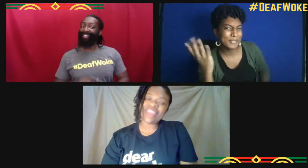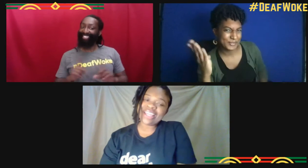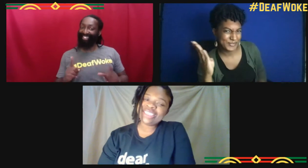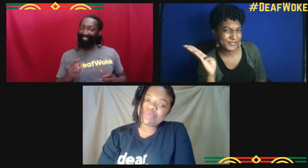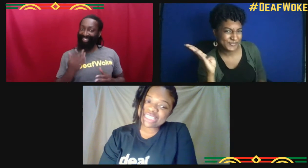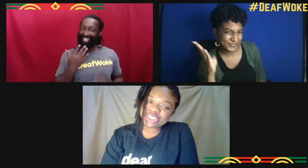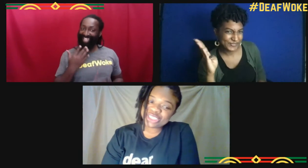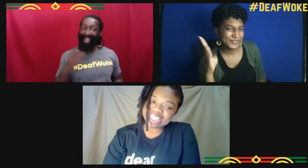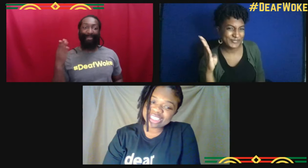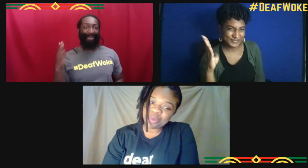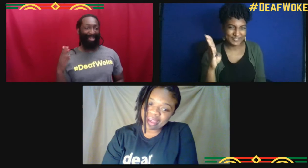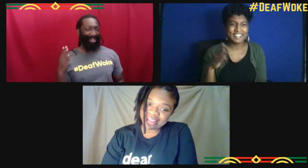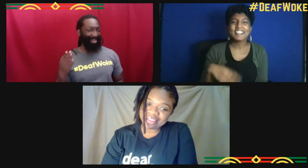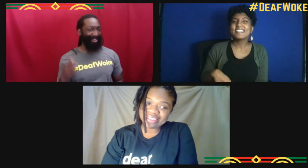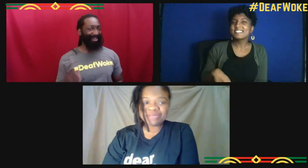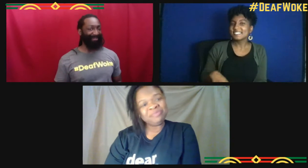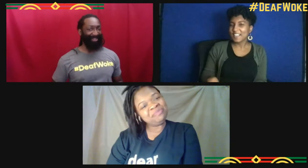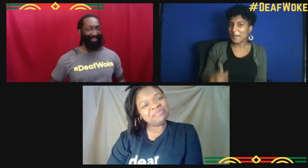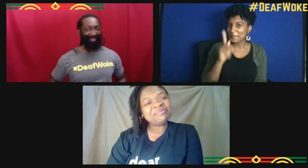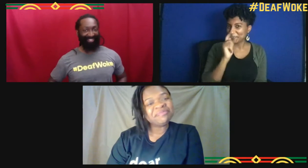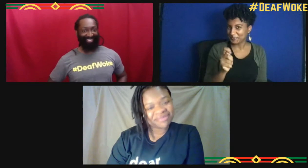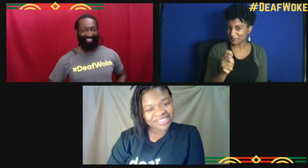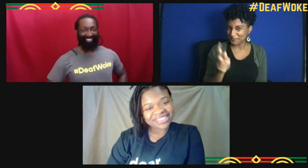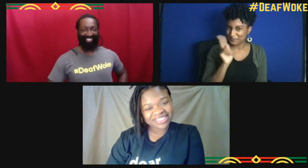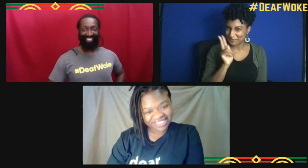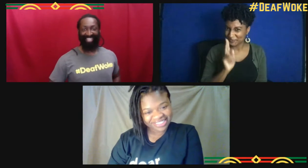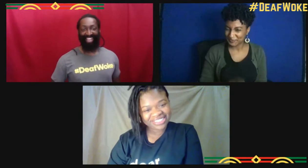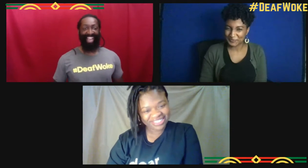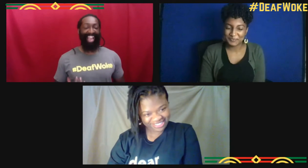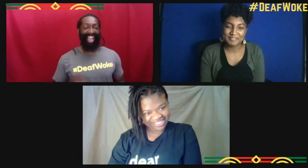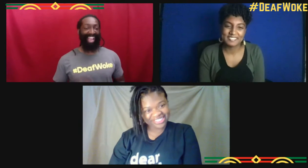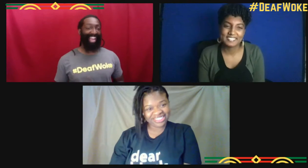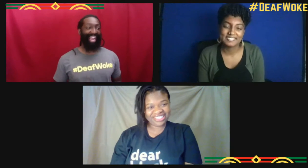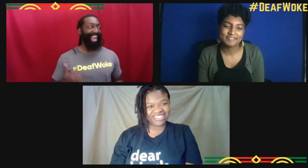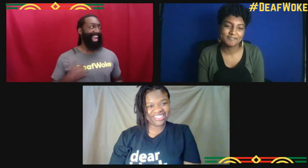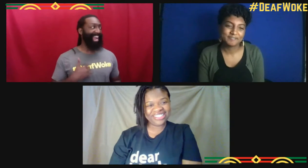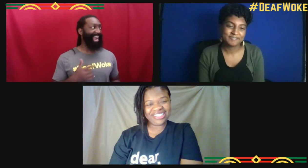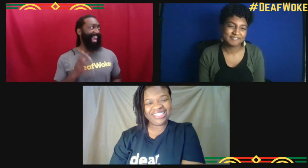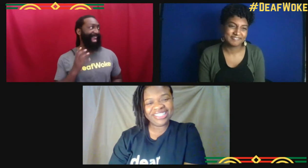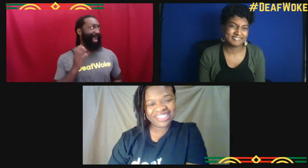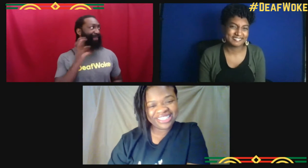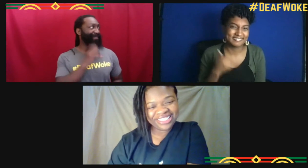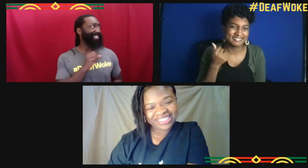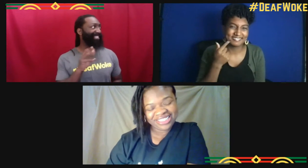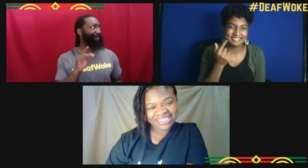so that should be interesting as well. Oh, blue, okay, I missed the memo.